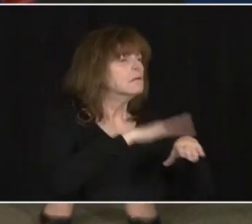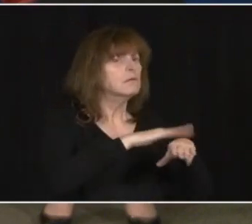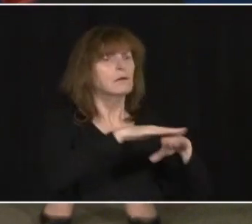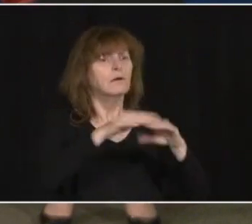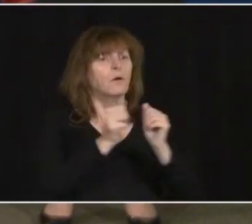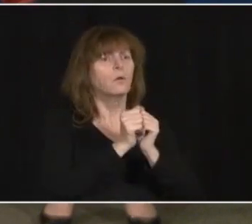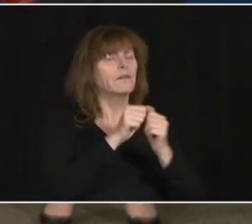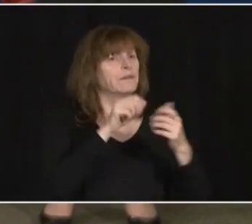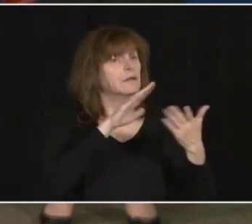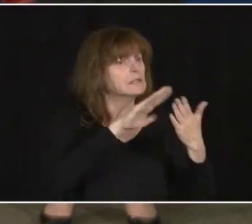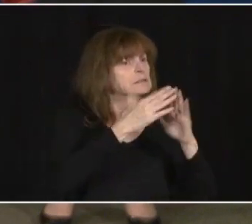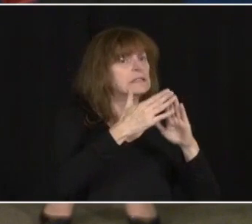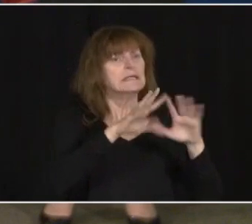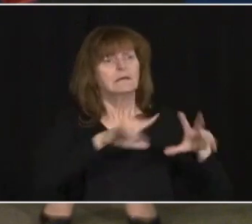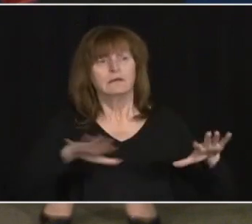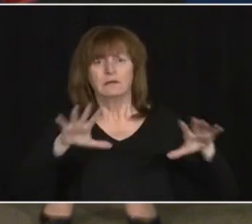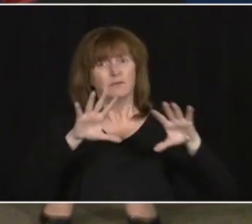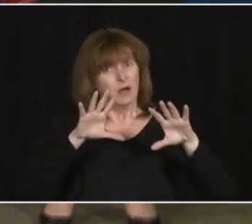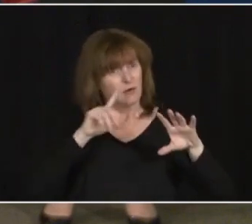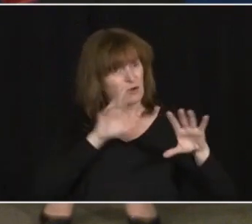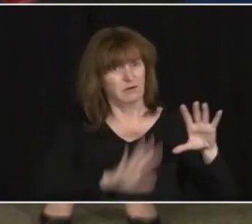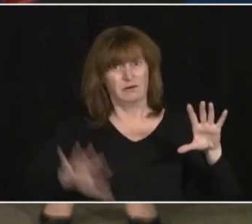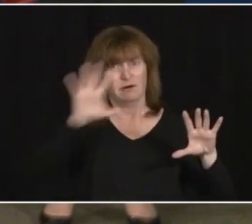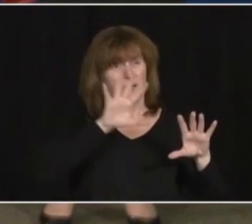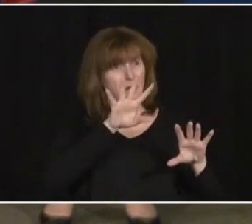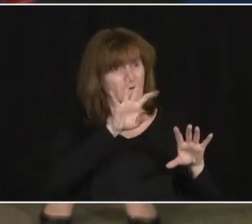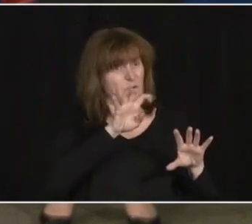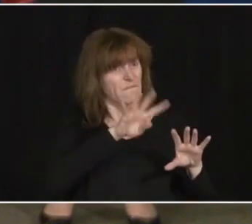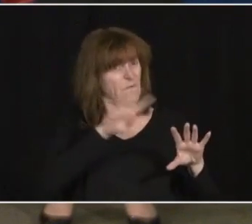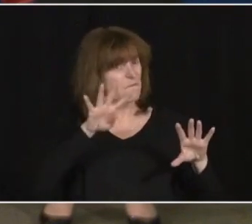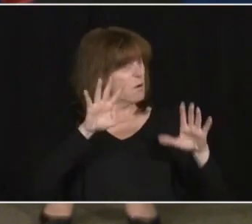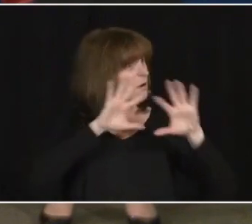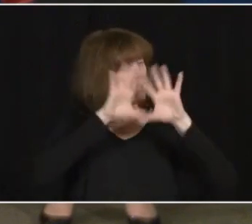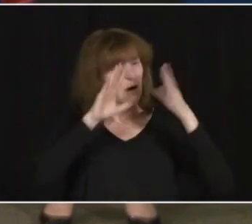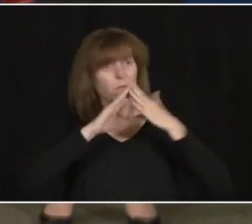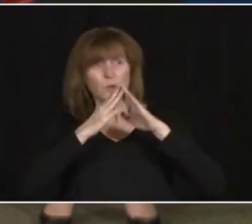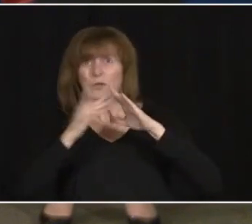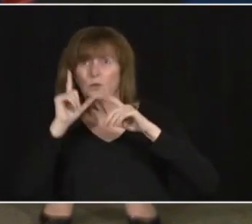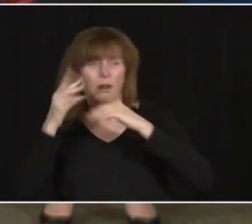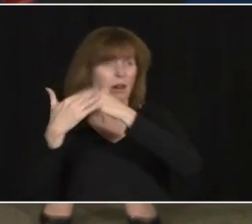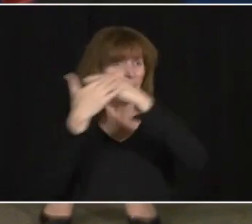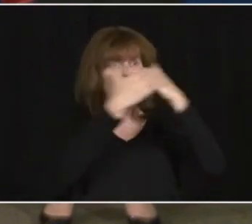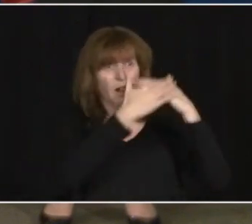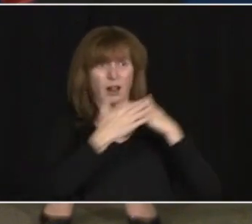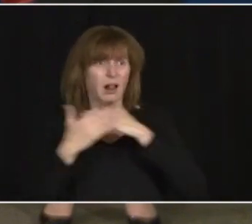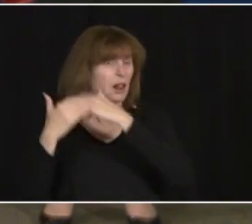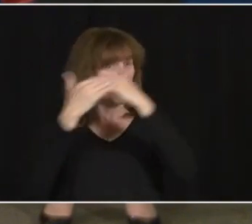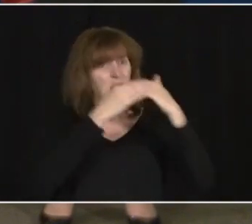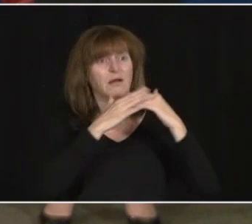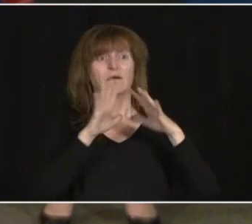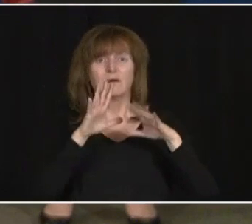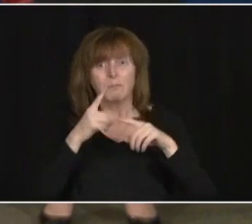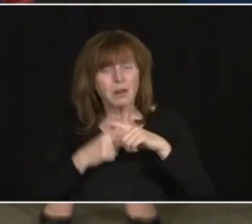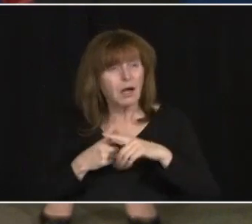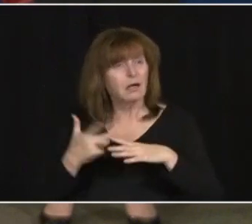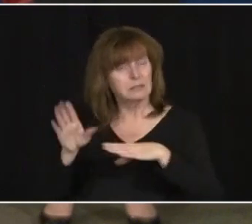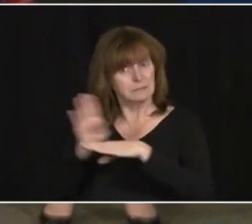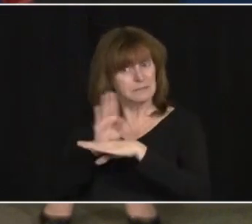as well as industry leaders within their industry. So I just want to make sure